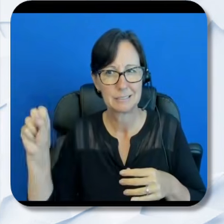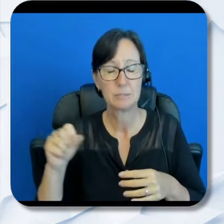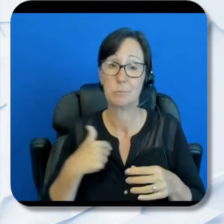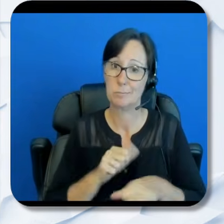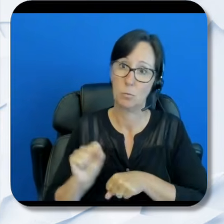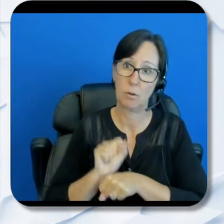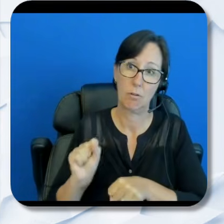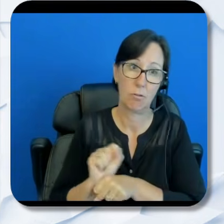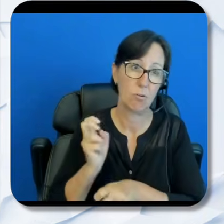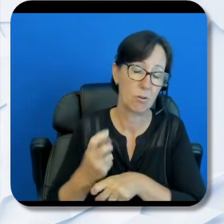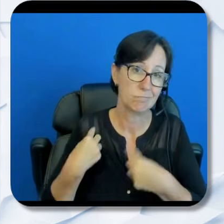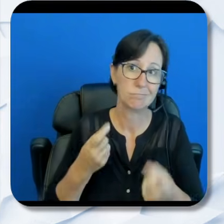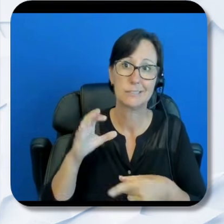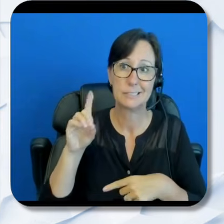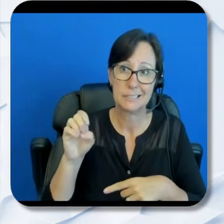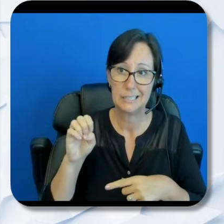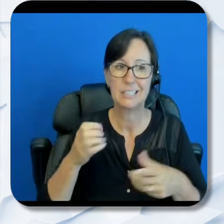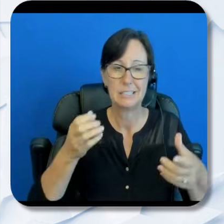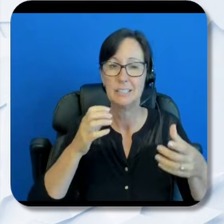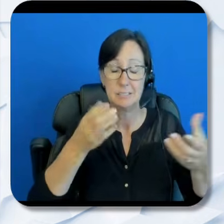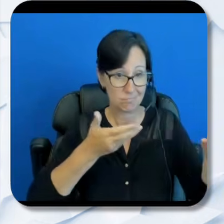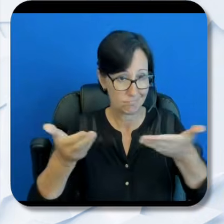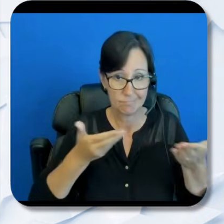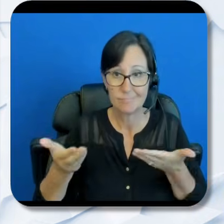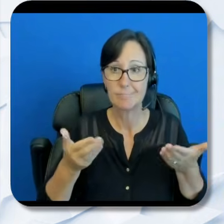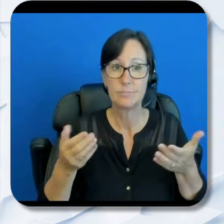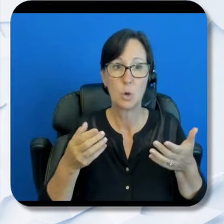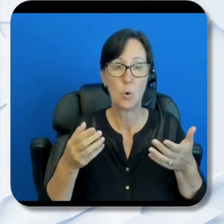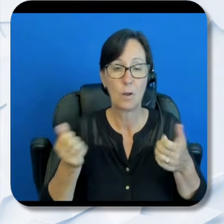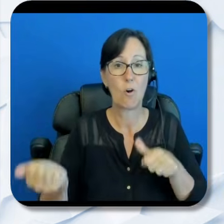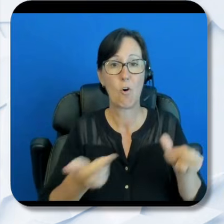So we're invited all of you to get a shared understanding of what that looks like.